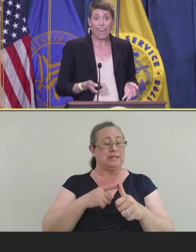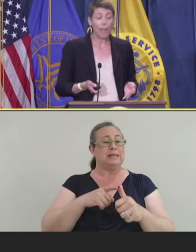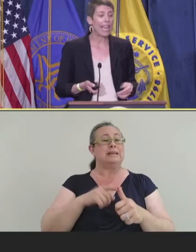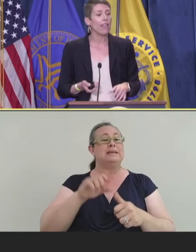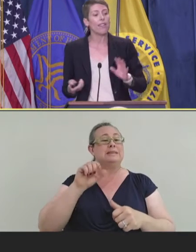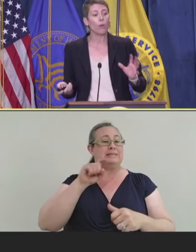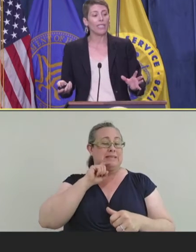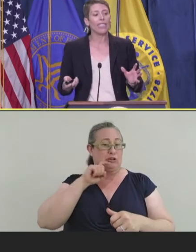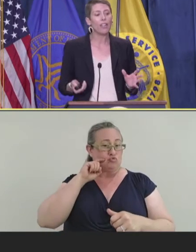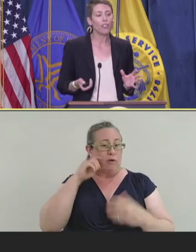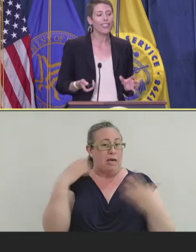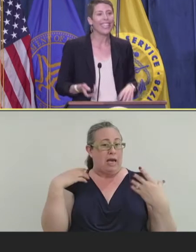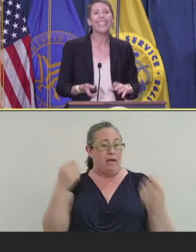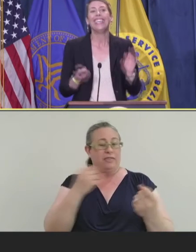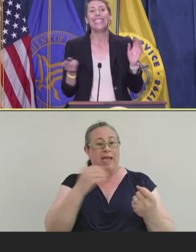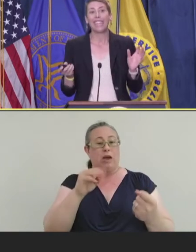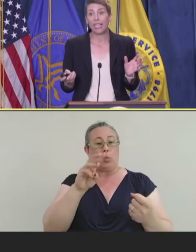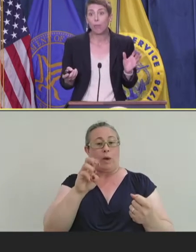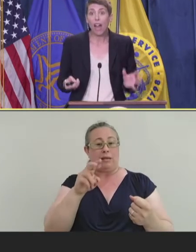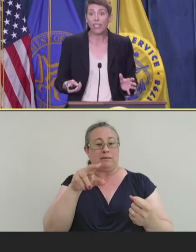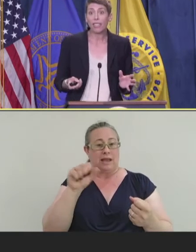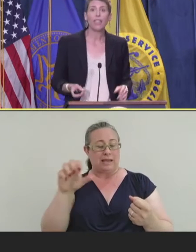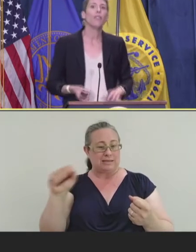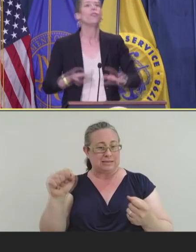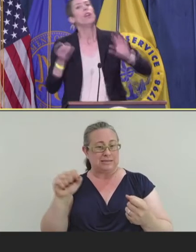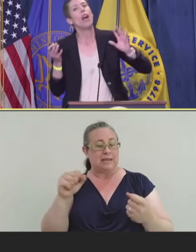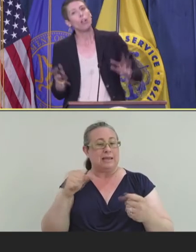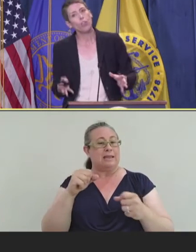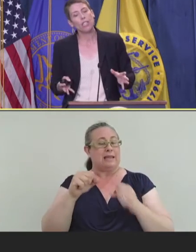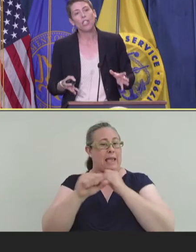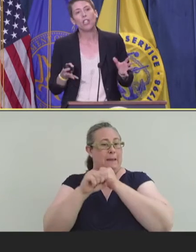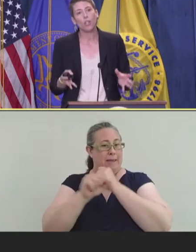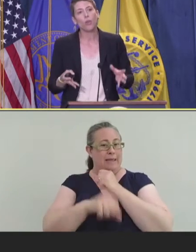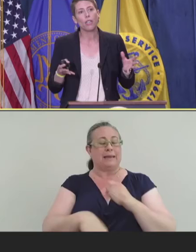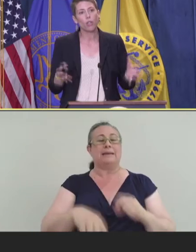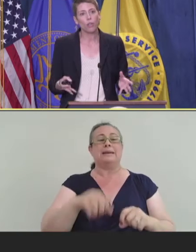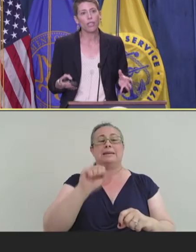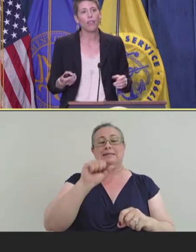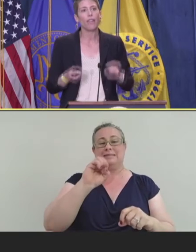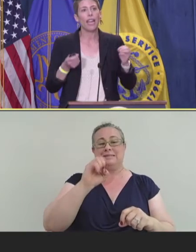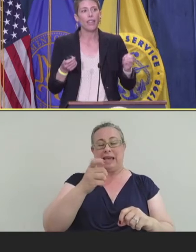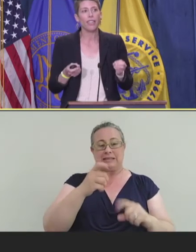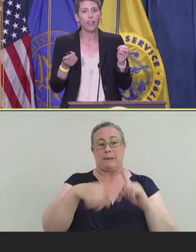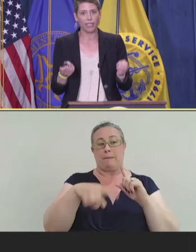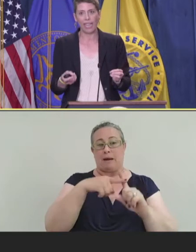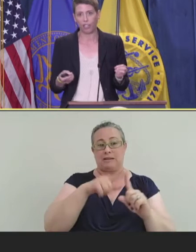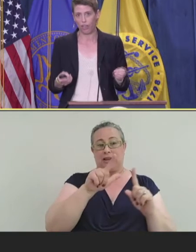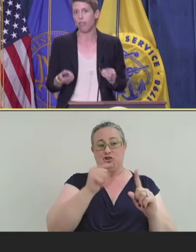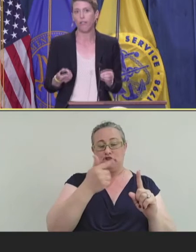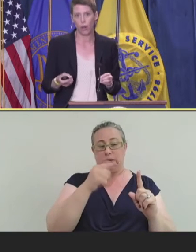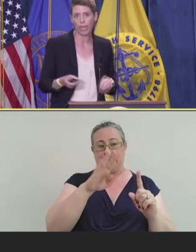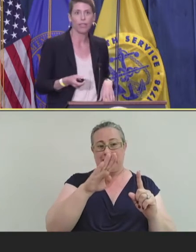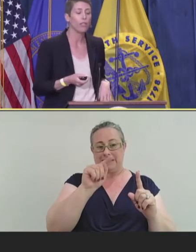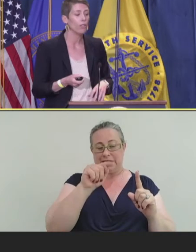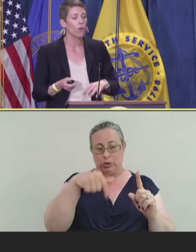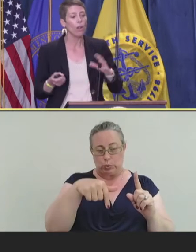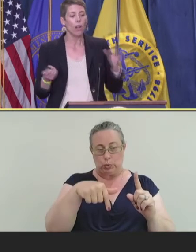campaign, and that was intentionally sex positive, LGBTQ inclusive, and intersectional and focus. So,